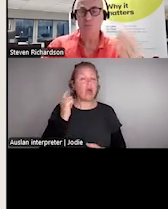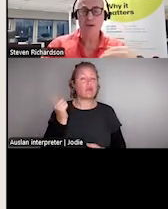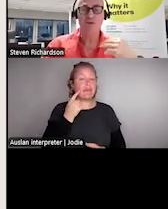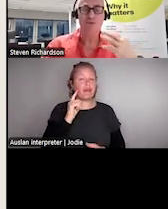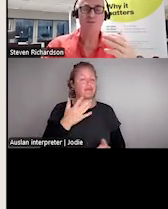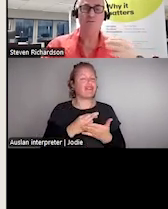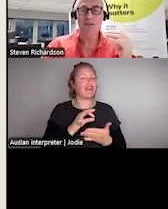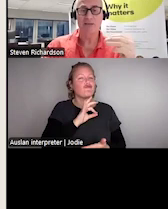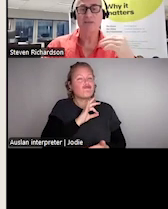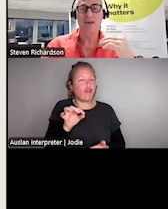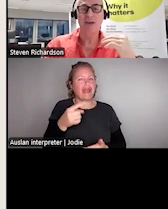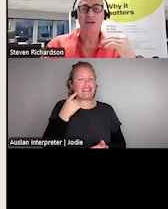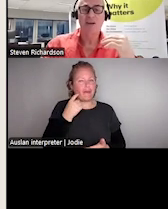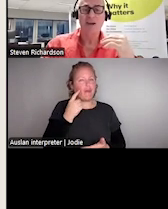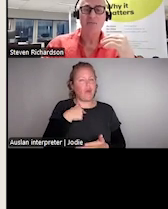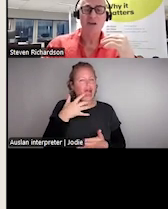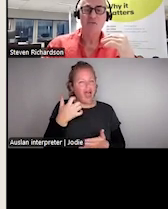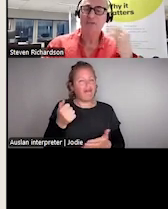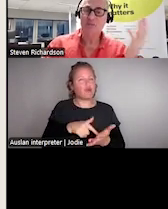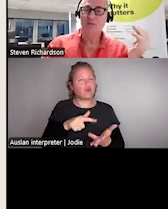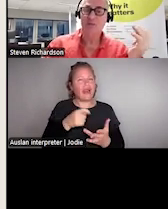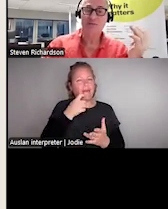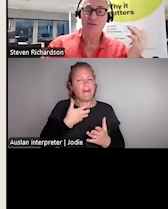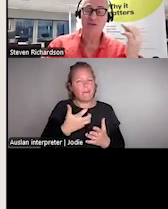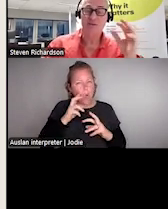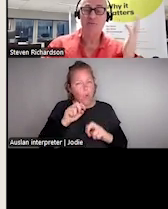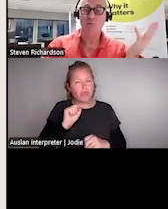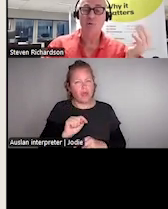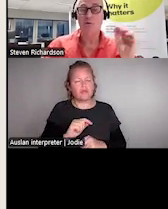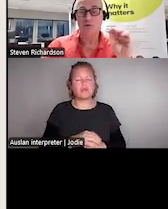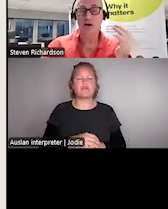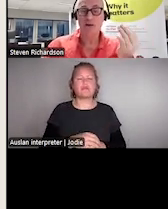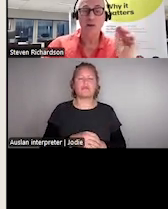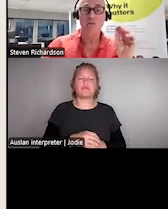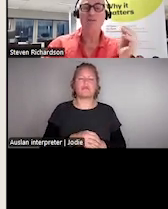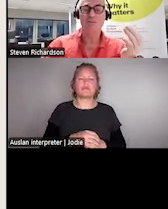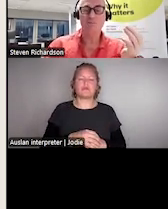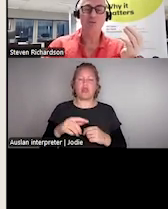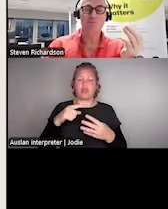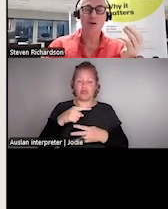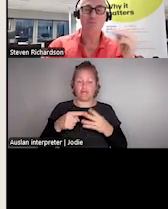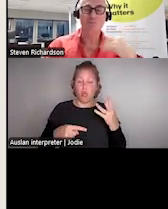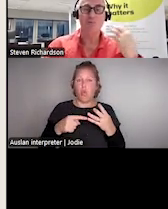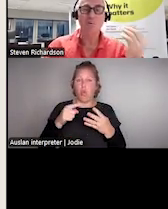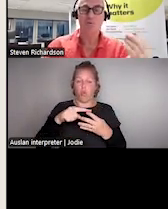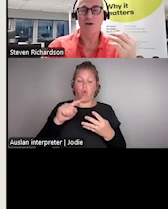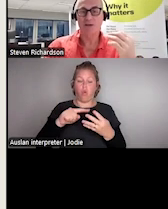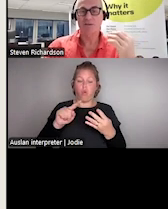really have to lean into that. Those four elements are really good way to order your asking.